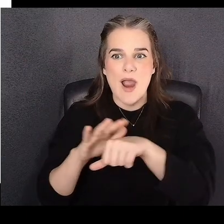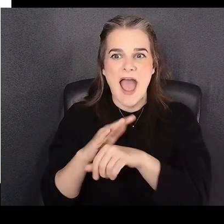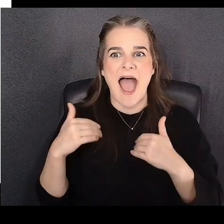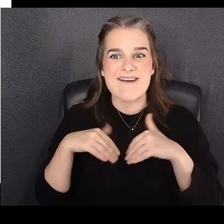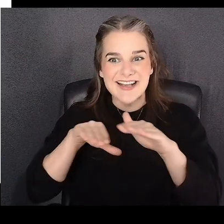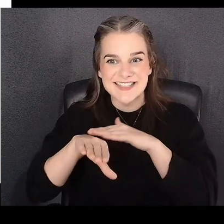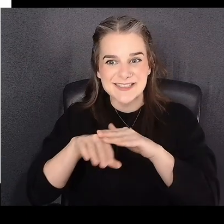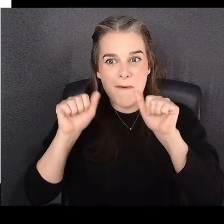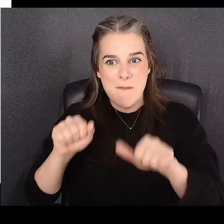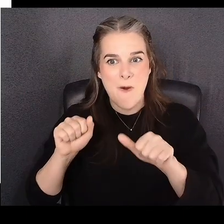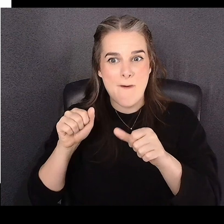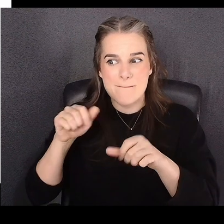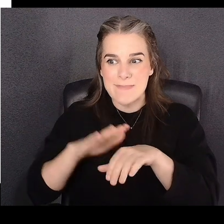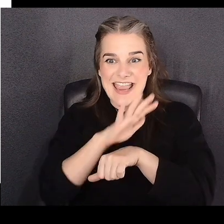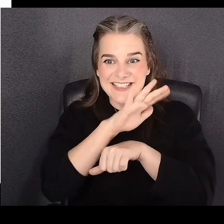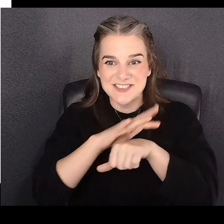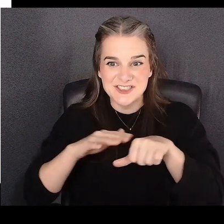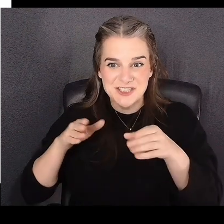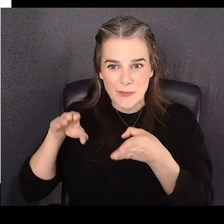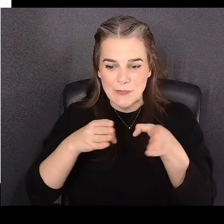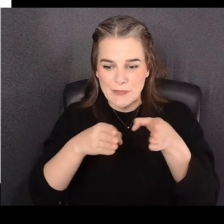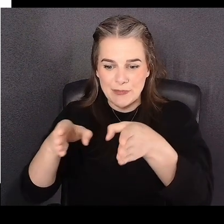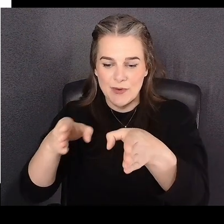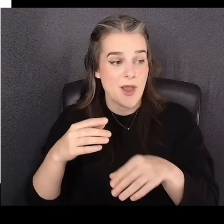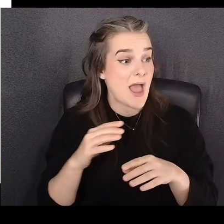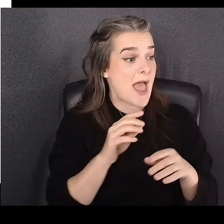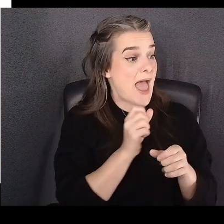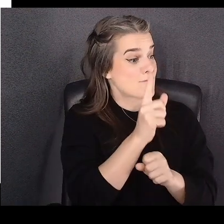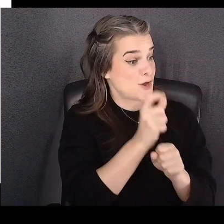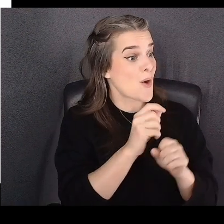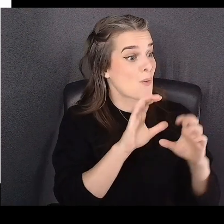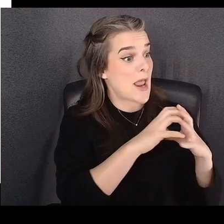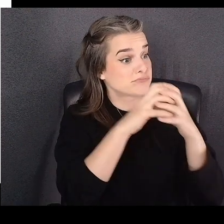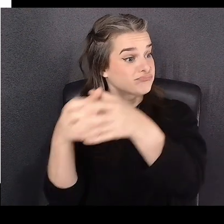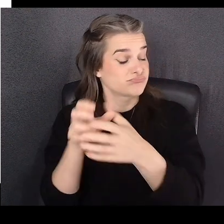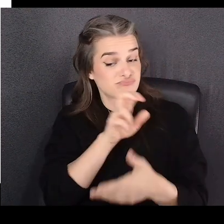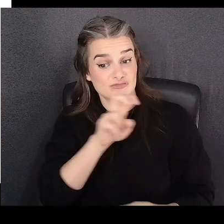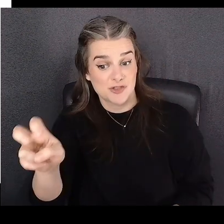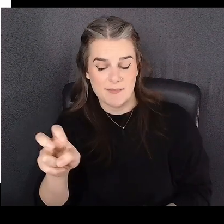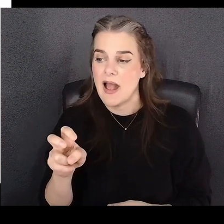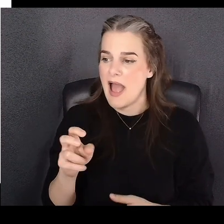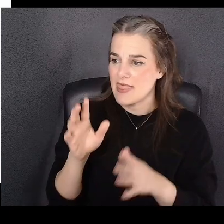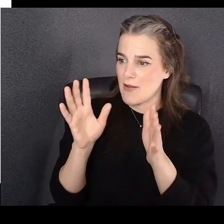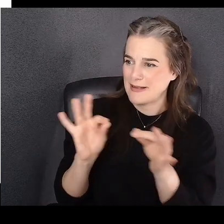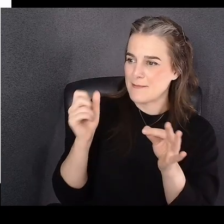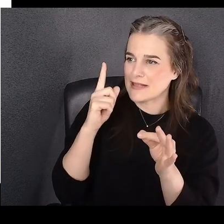that I feel like people have seen, so they're more familiar with it. And I always talk about adaptive kayaking gear. I don't know why.